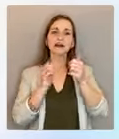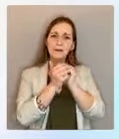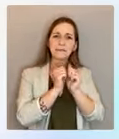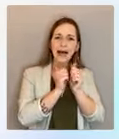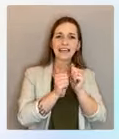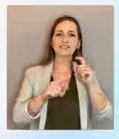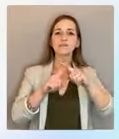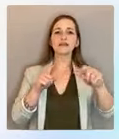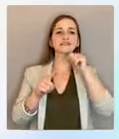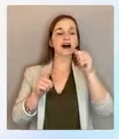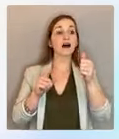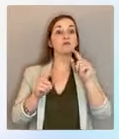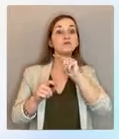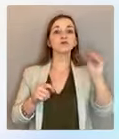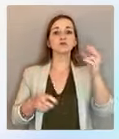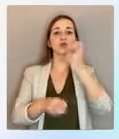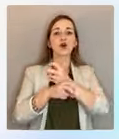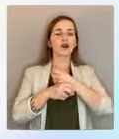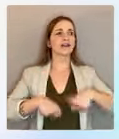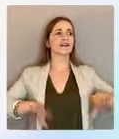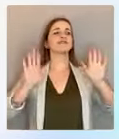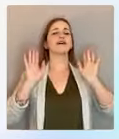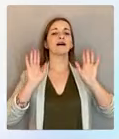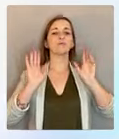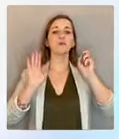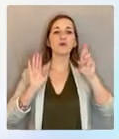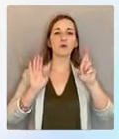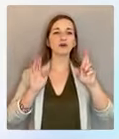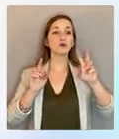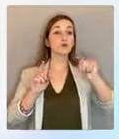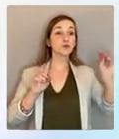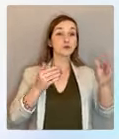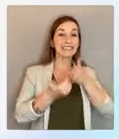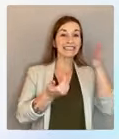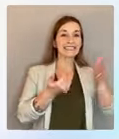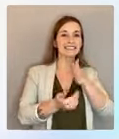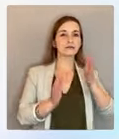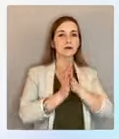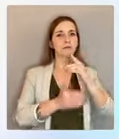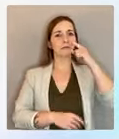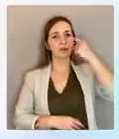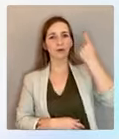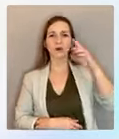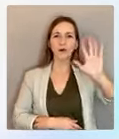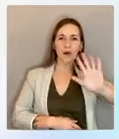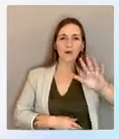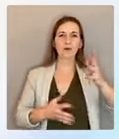where people get discouraged early on, but you also want them to not be too easy where it gets boring.